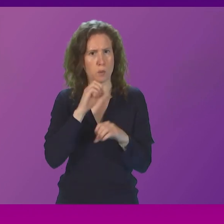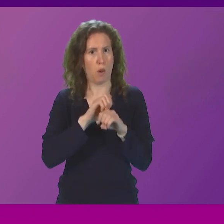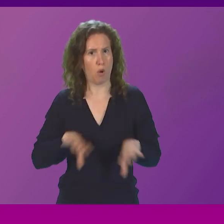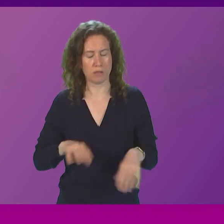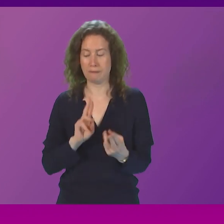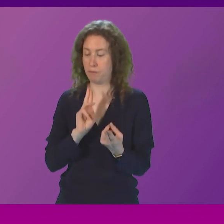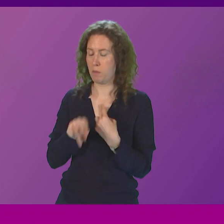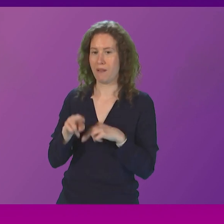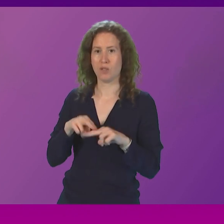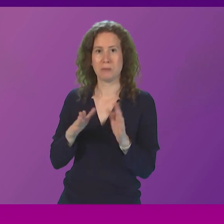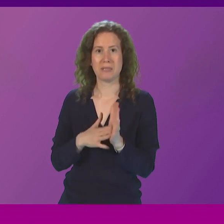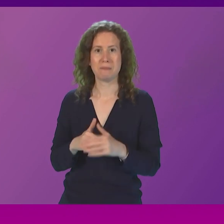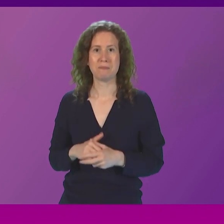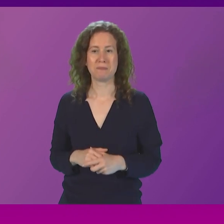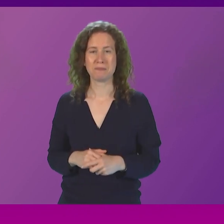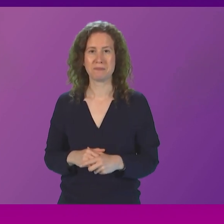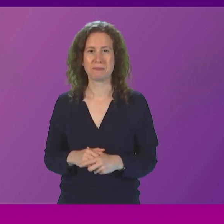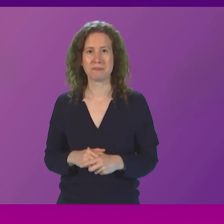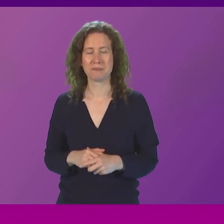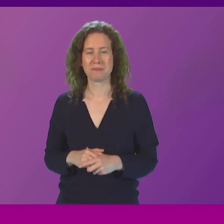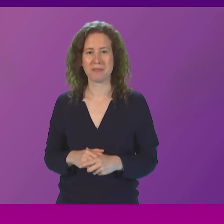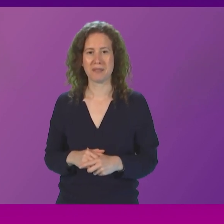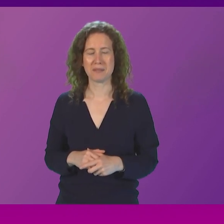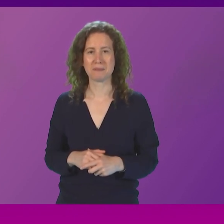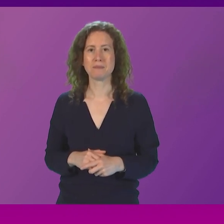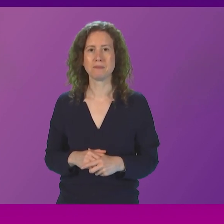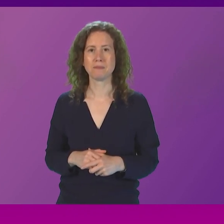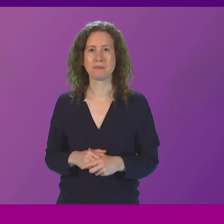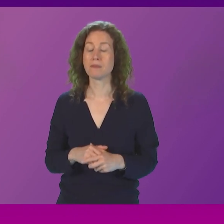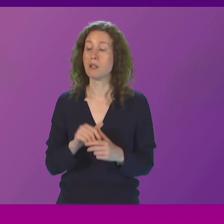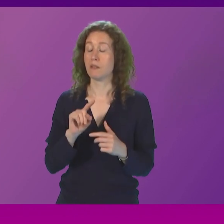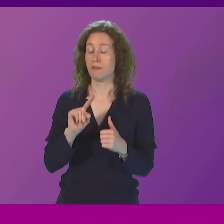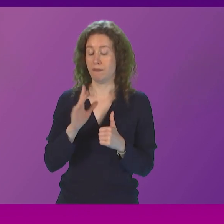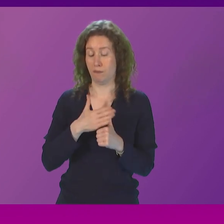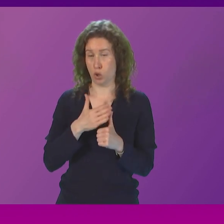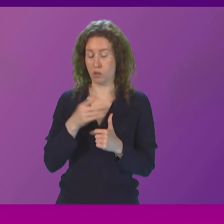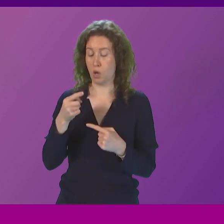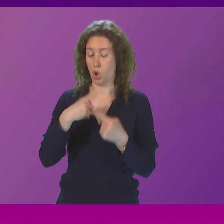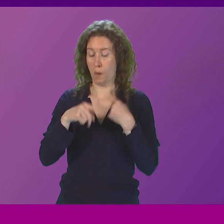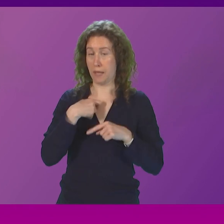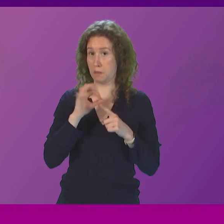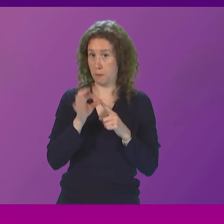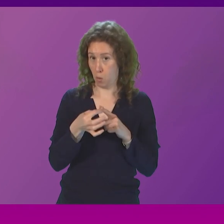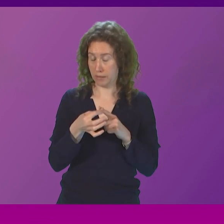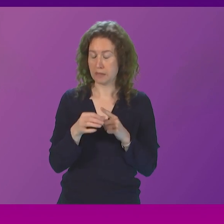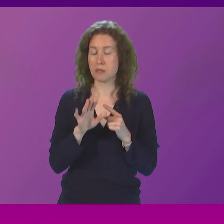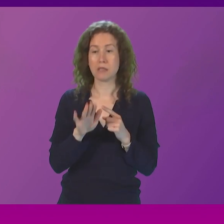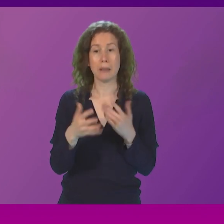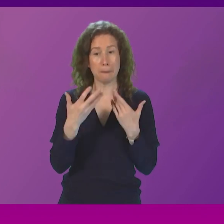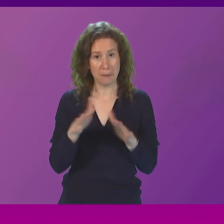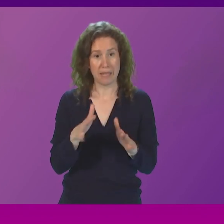First and foremost, I go back to the point that there has been a considerable lead-in